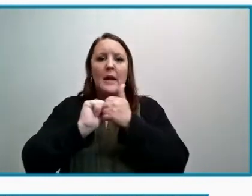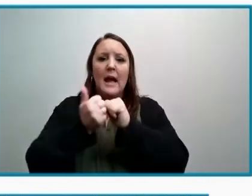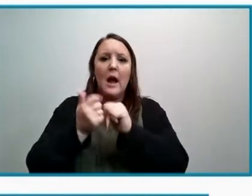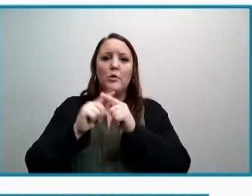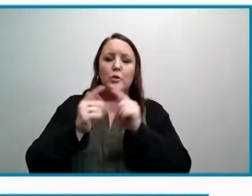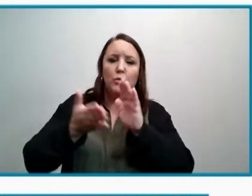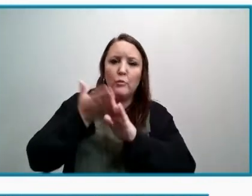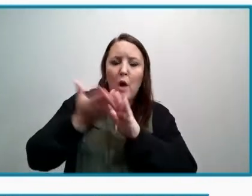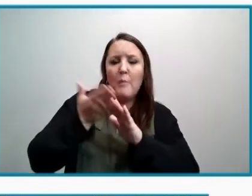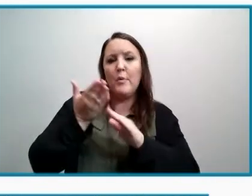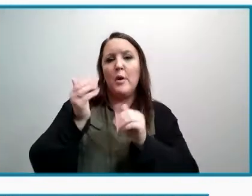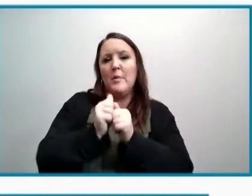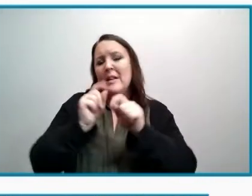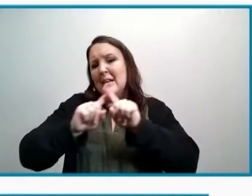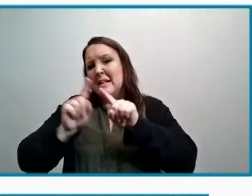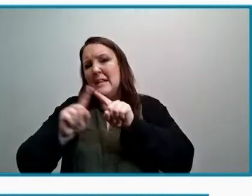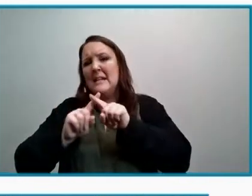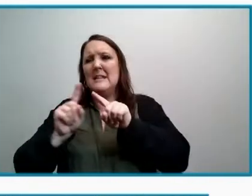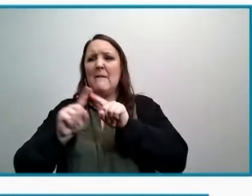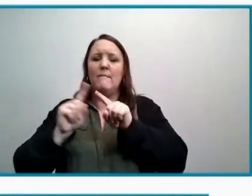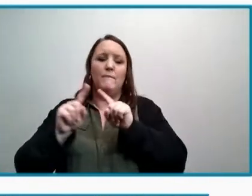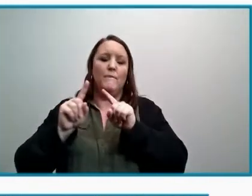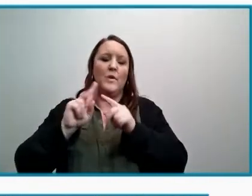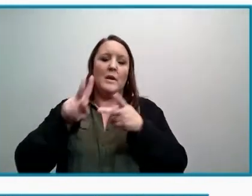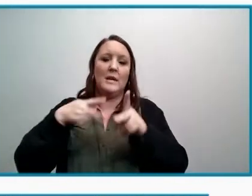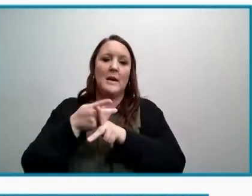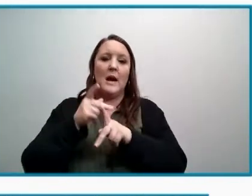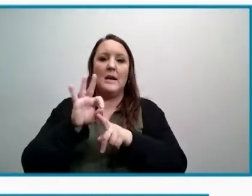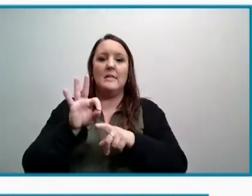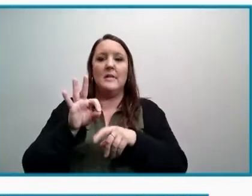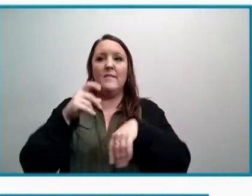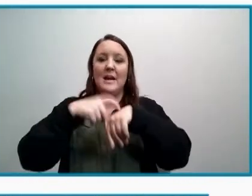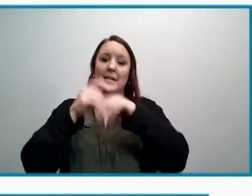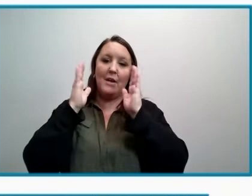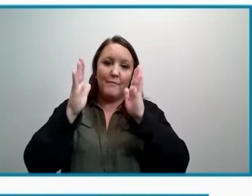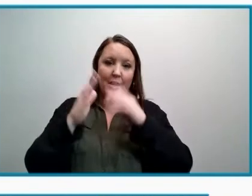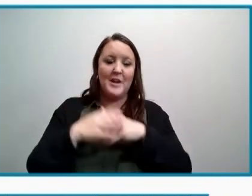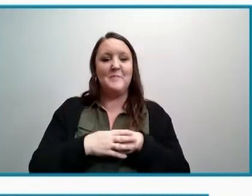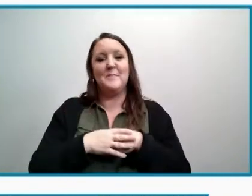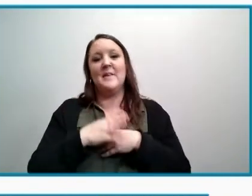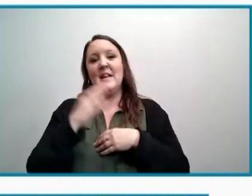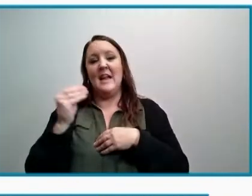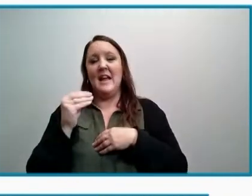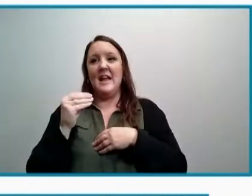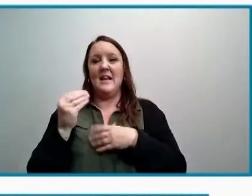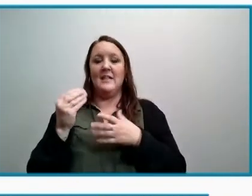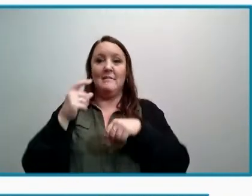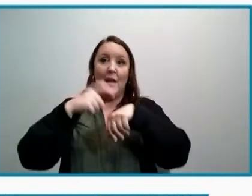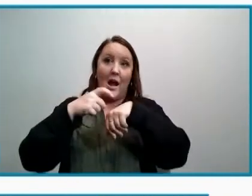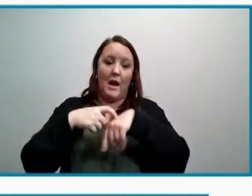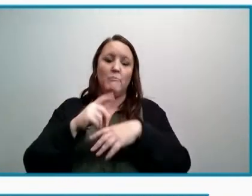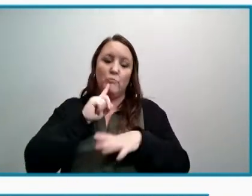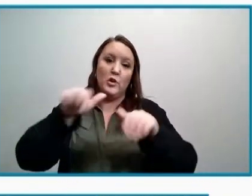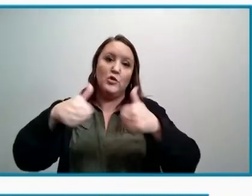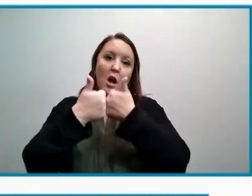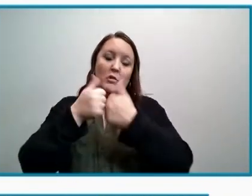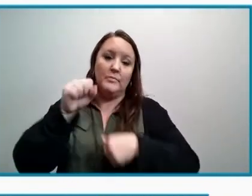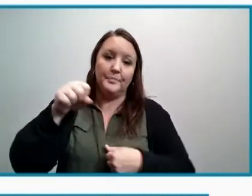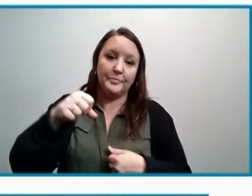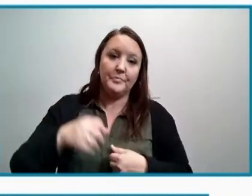different kinds of, um, timeframes and, and speeds, I think is a big challenge that, um, you know, the more trust you have,